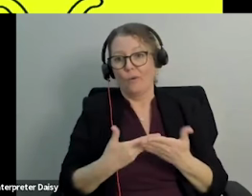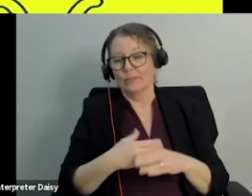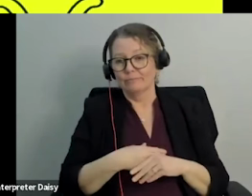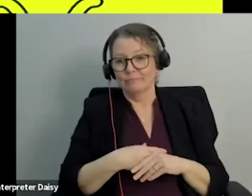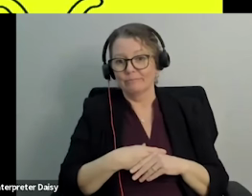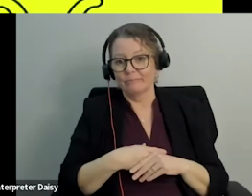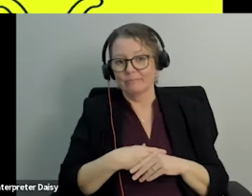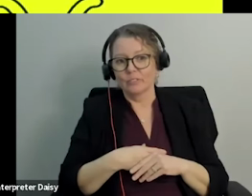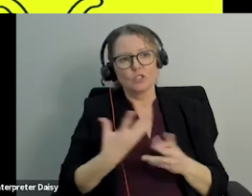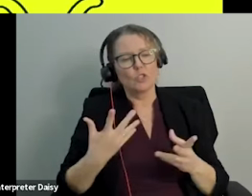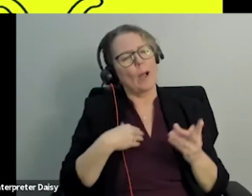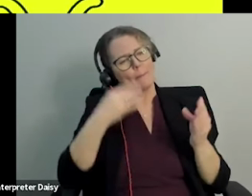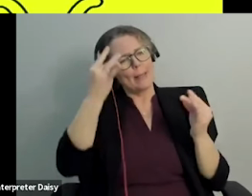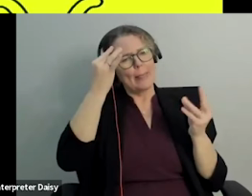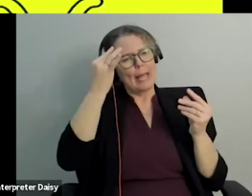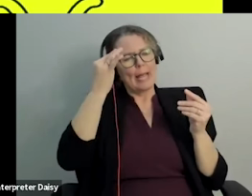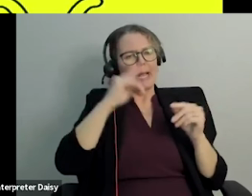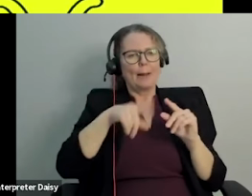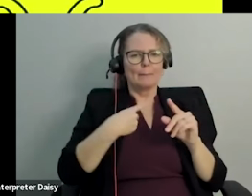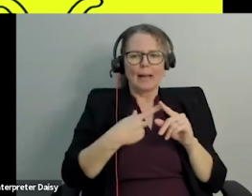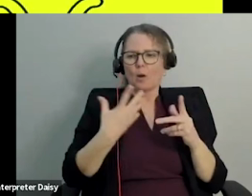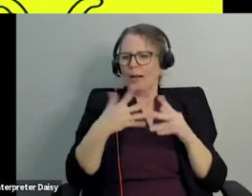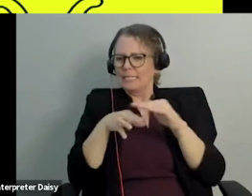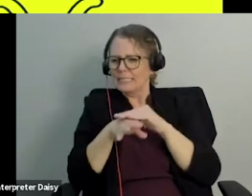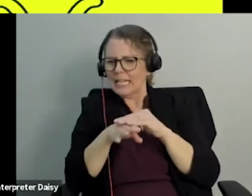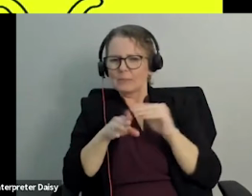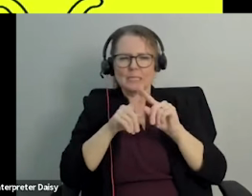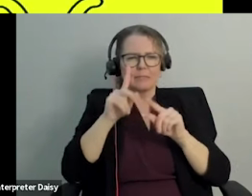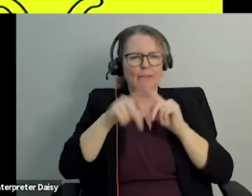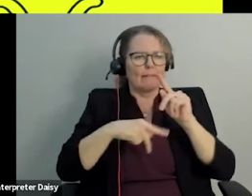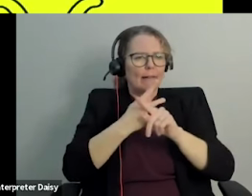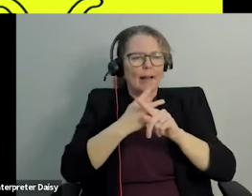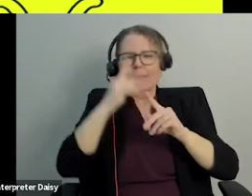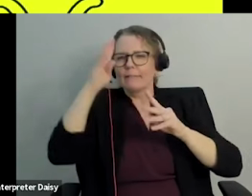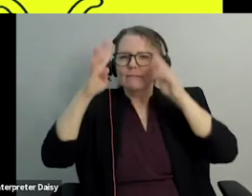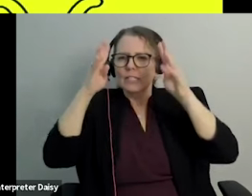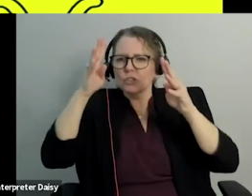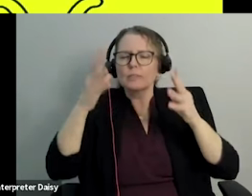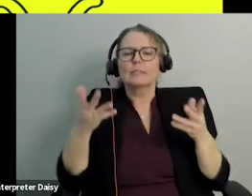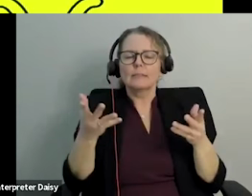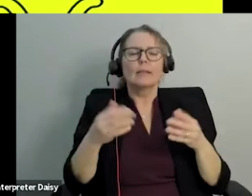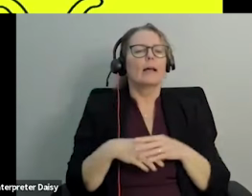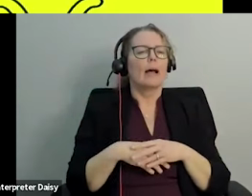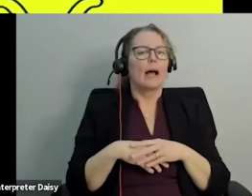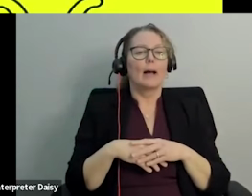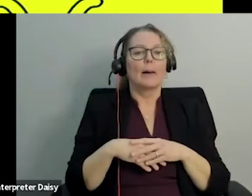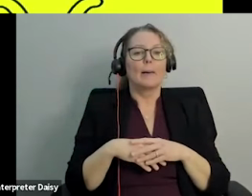And so when I'm thinking a little bit more about accessible inventions that I love, I think about Ikea ThisAbles,